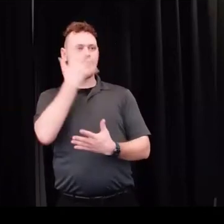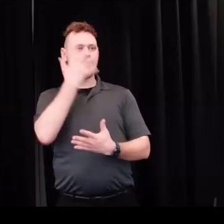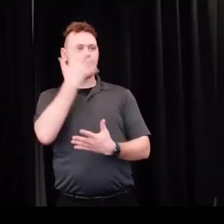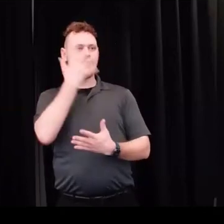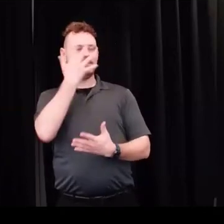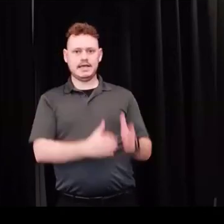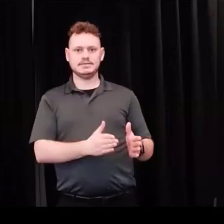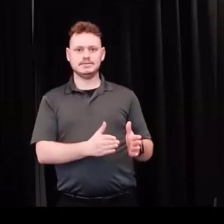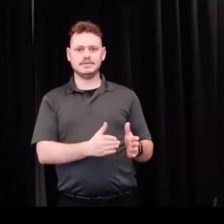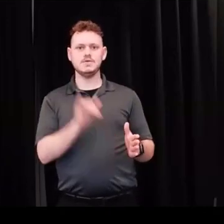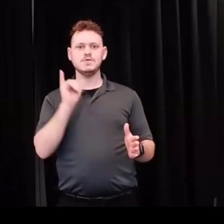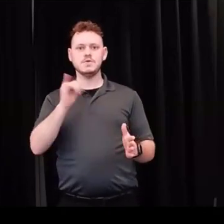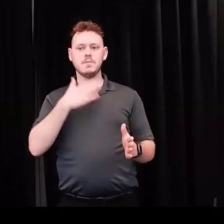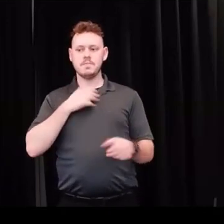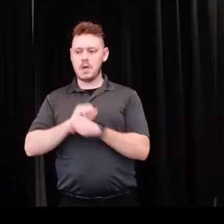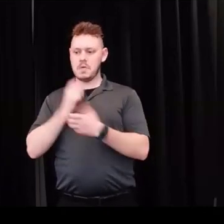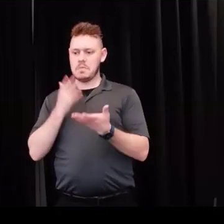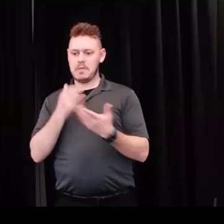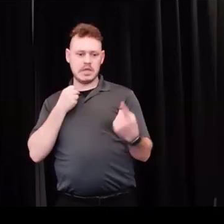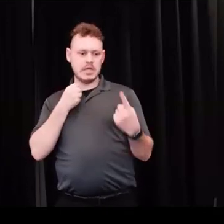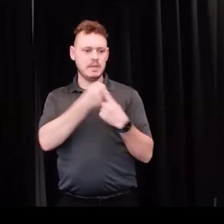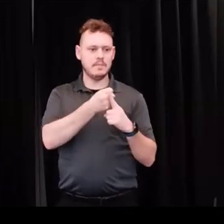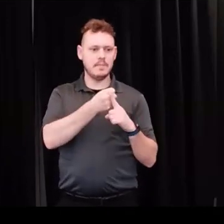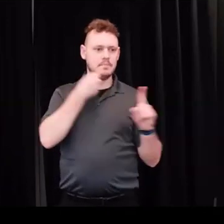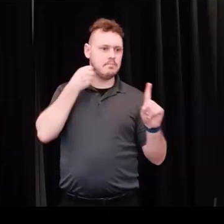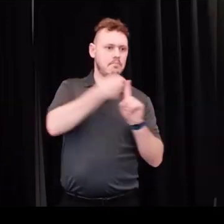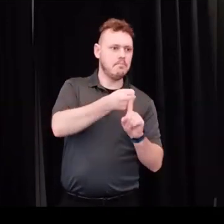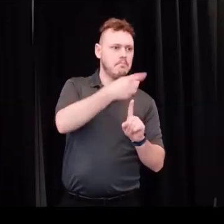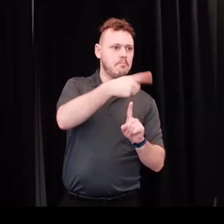that their work might be impacting, the emails they're sending, the communications they're